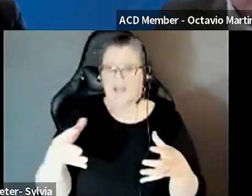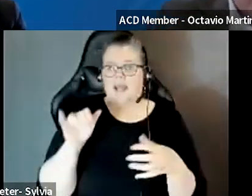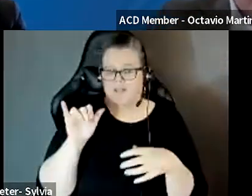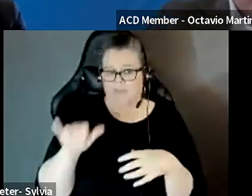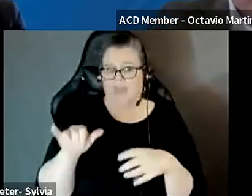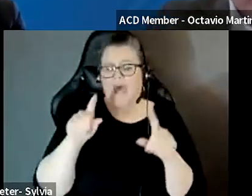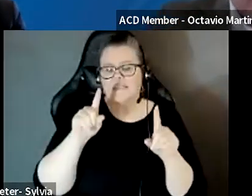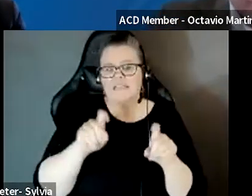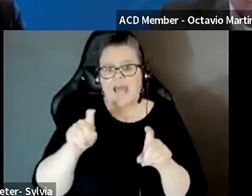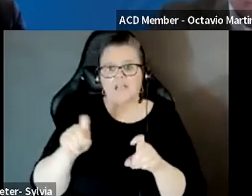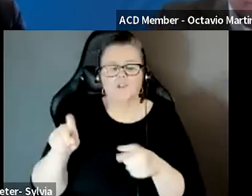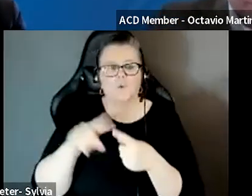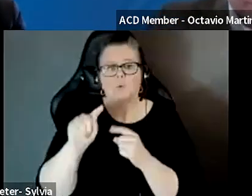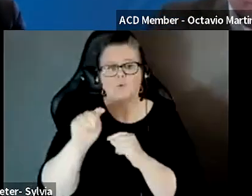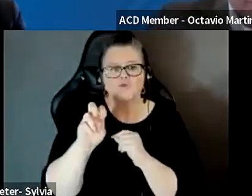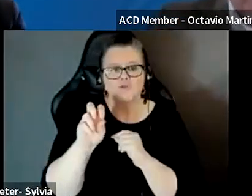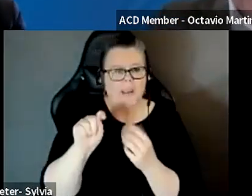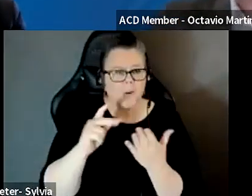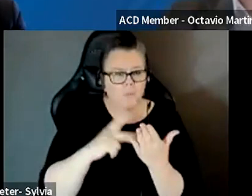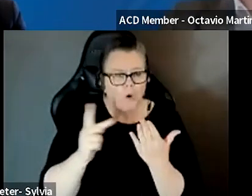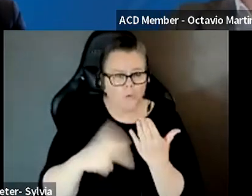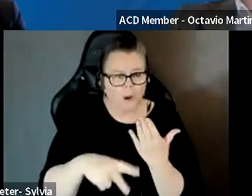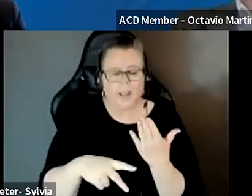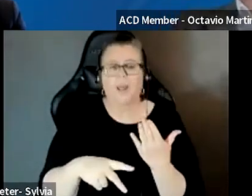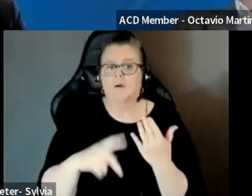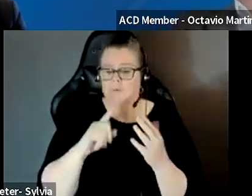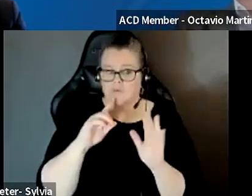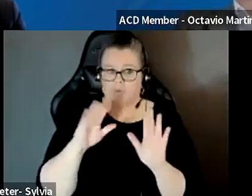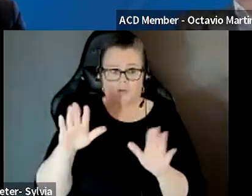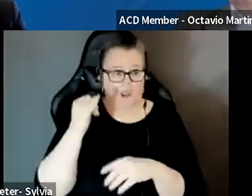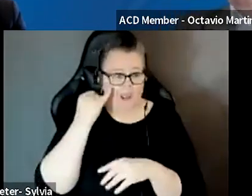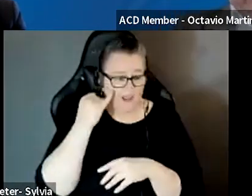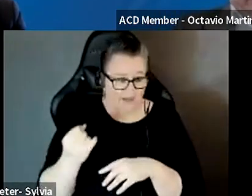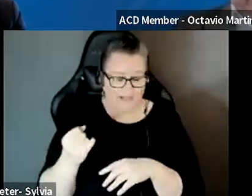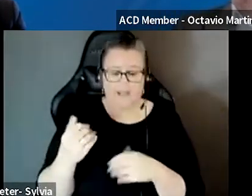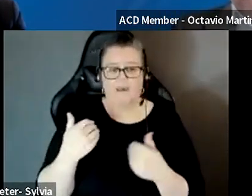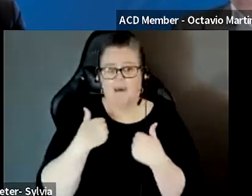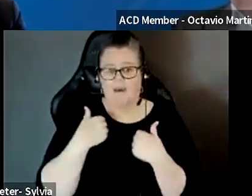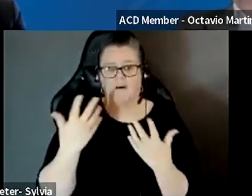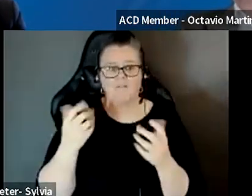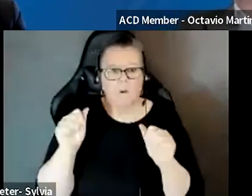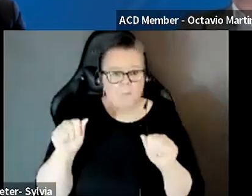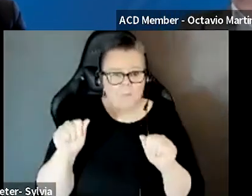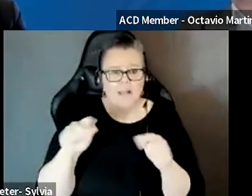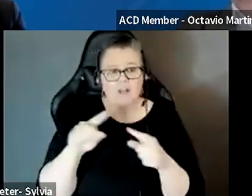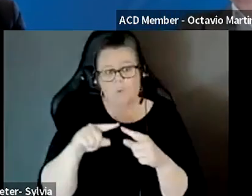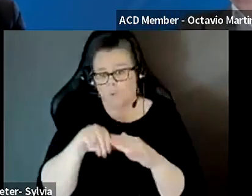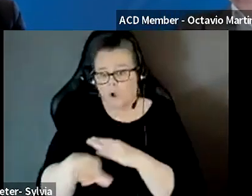which is -- it's a great idea that -- to have the ability to just go into a pharmacy with, you know,